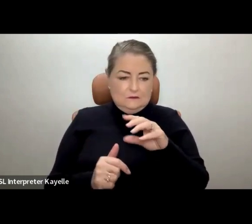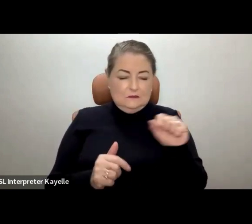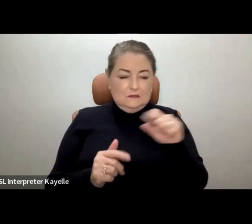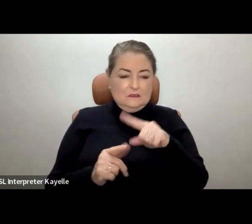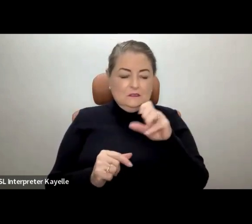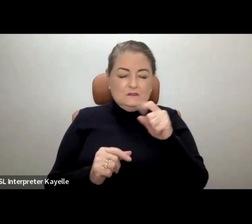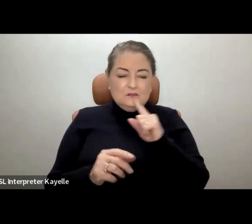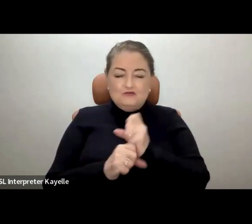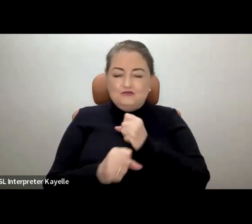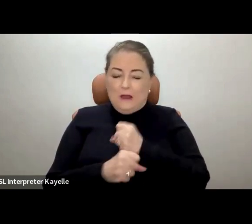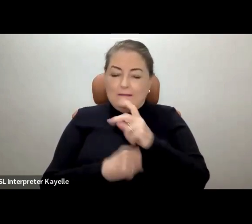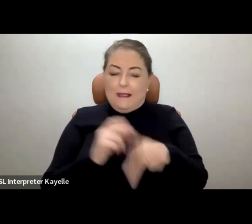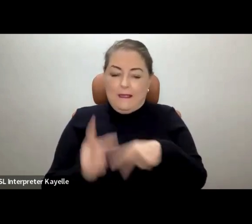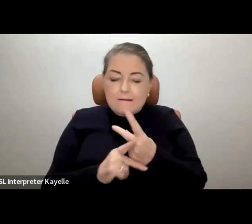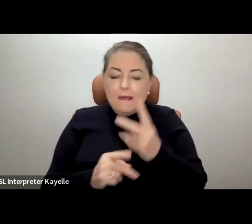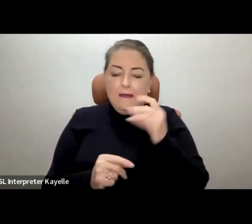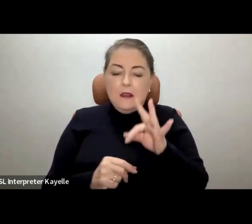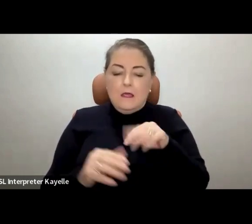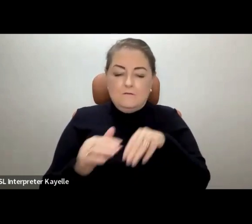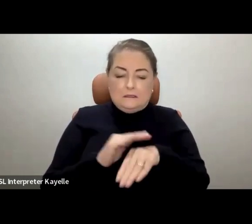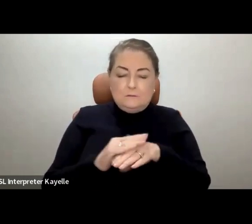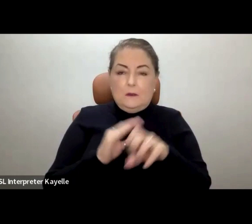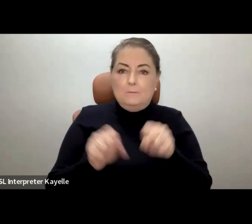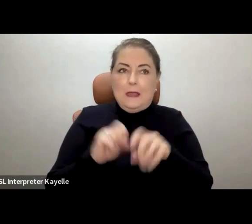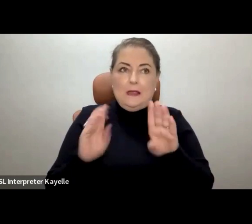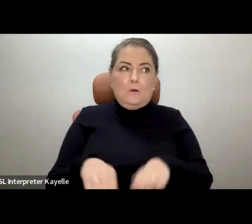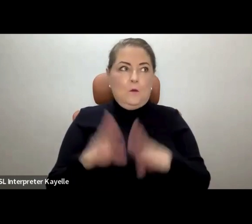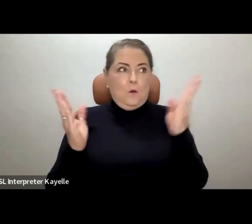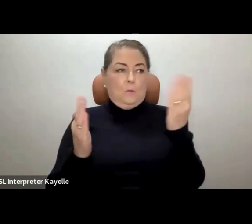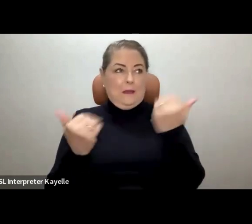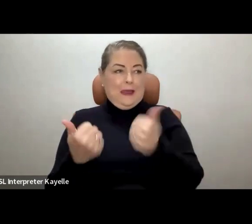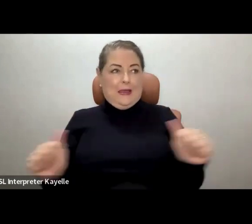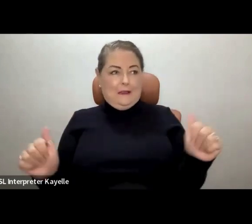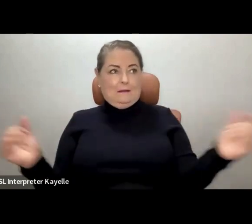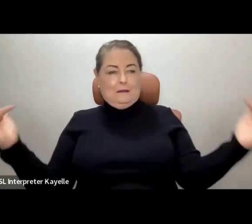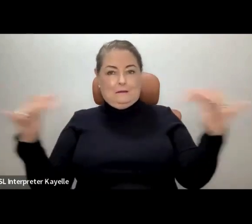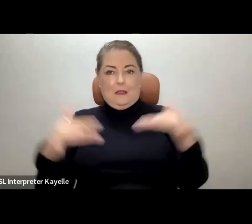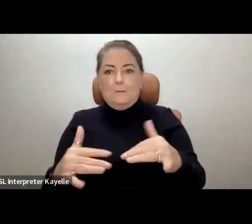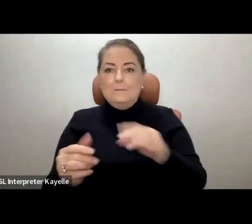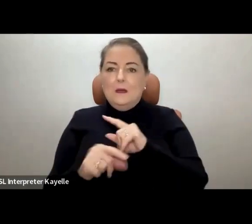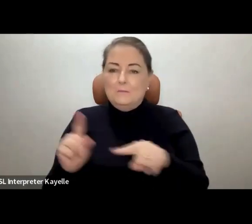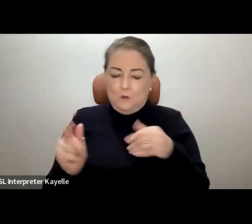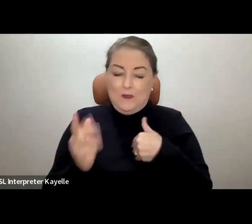kind of accessibility that makes it as open as possible for everyone. But there are technologies out there for the